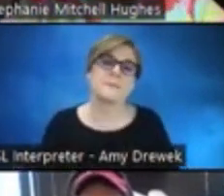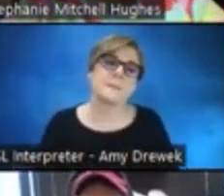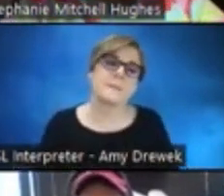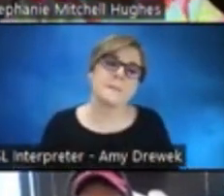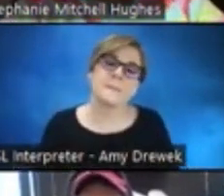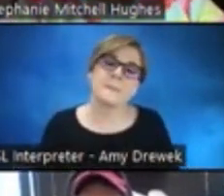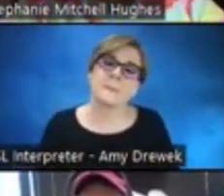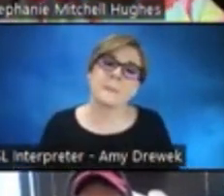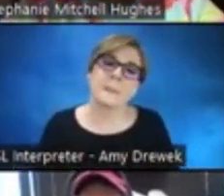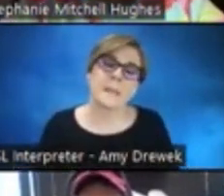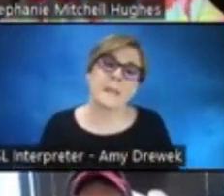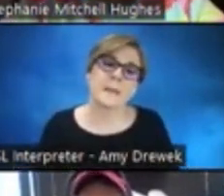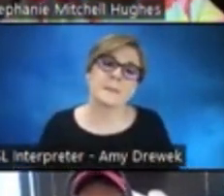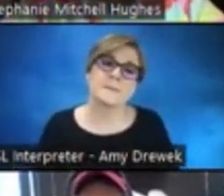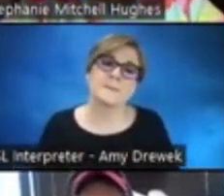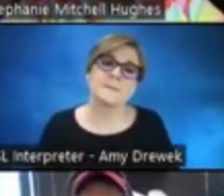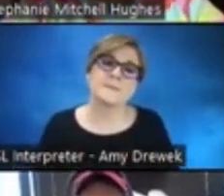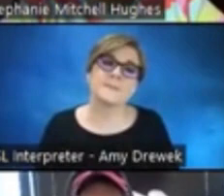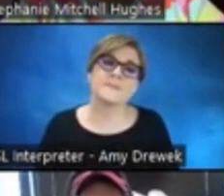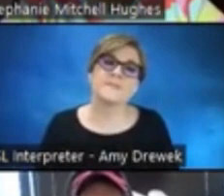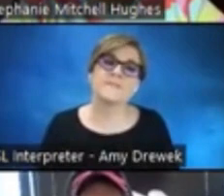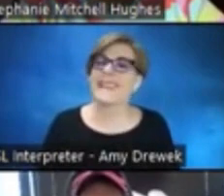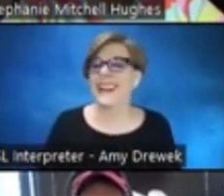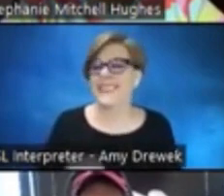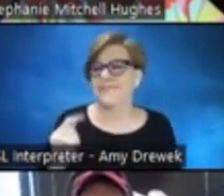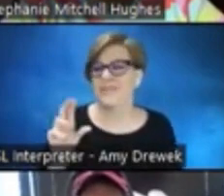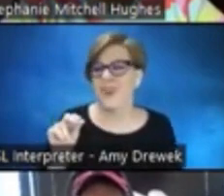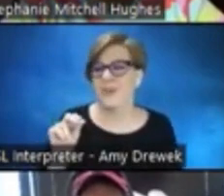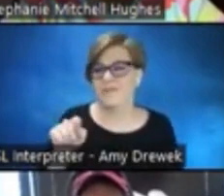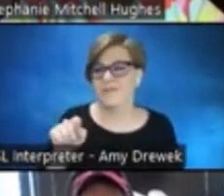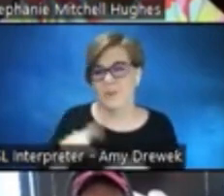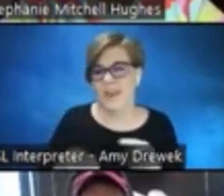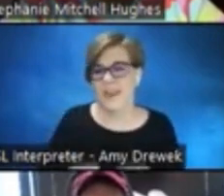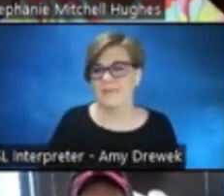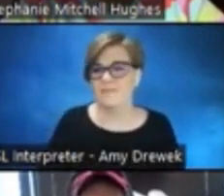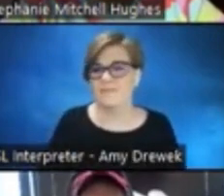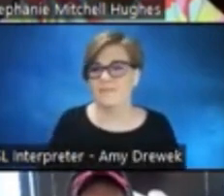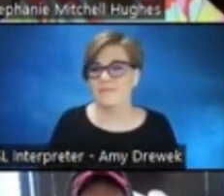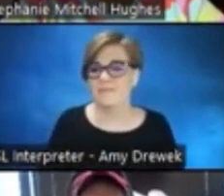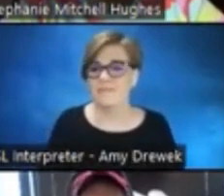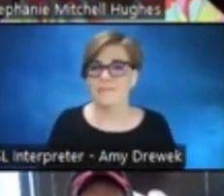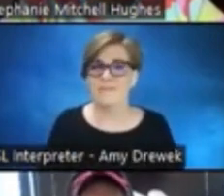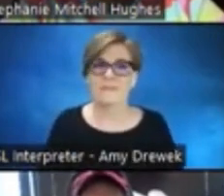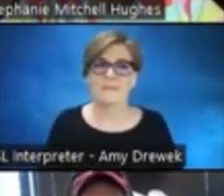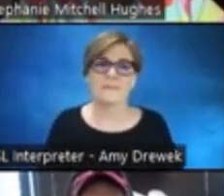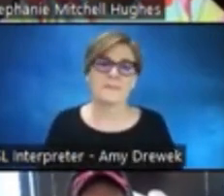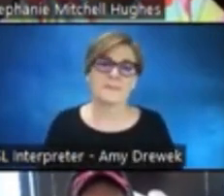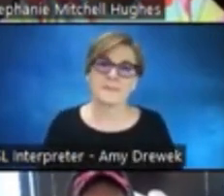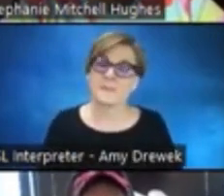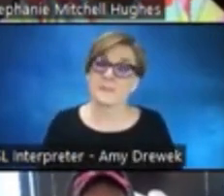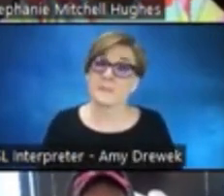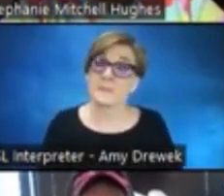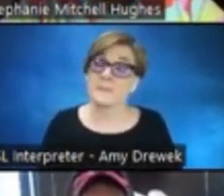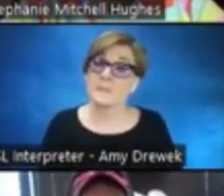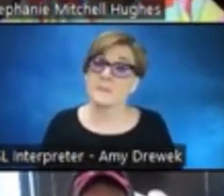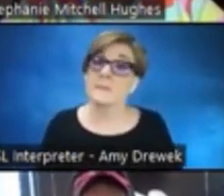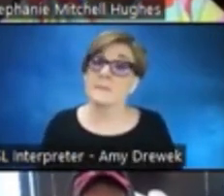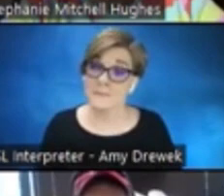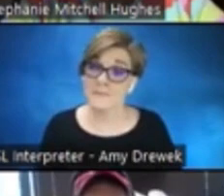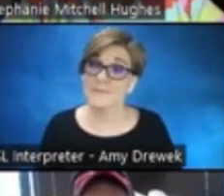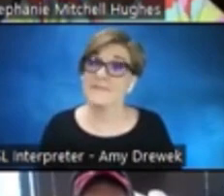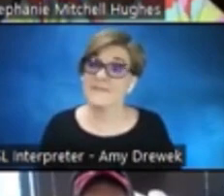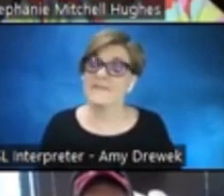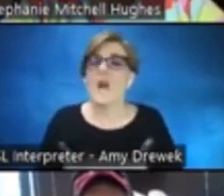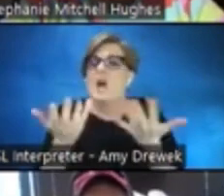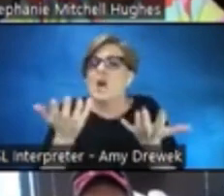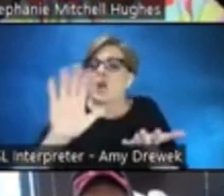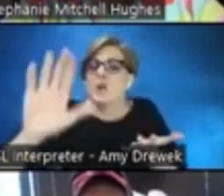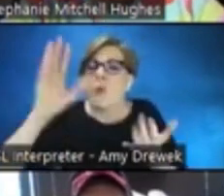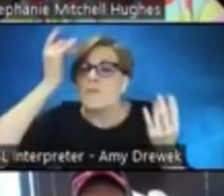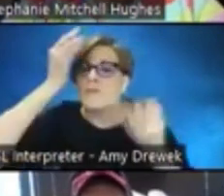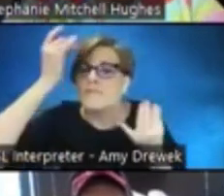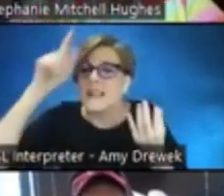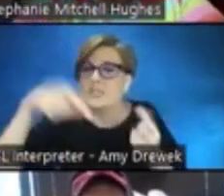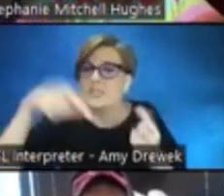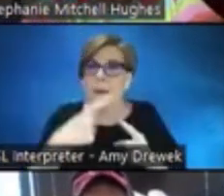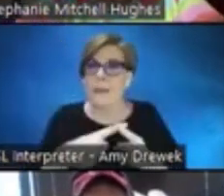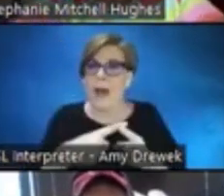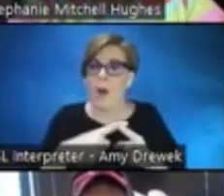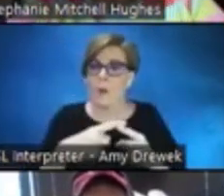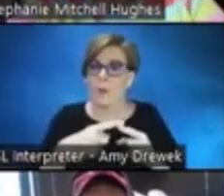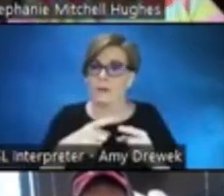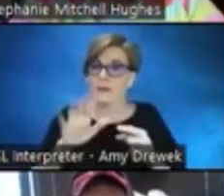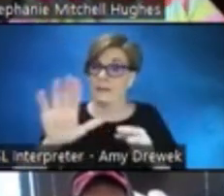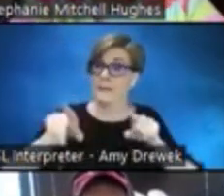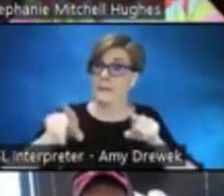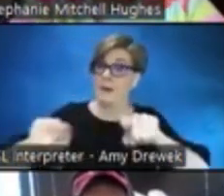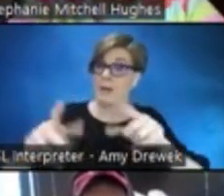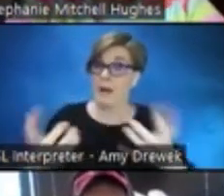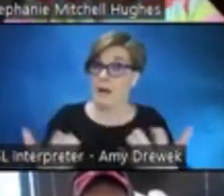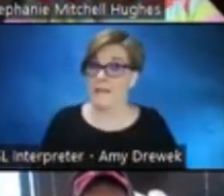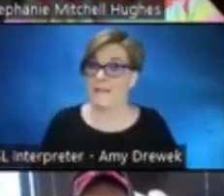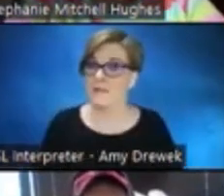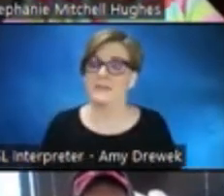WHAT IS YOUR REFLECTION ON THE PARALLELS HERE?